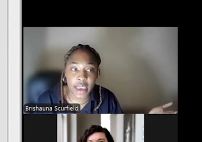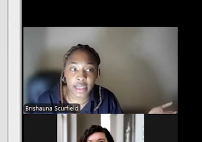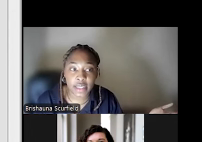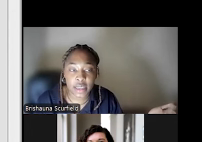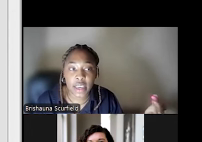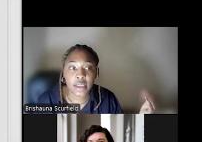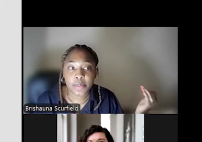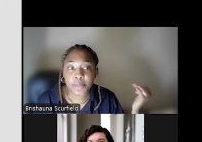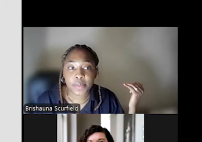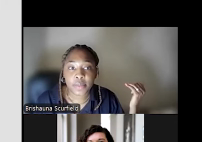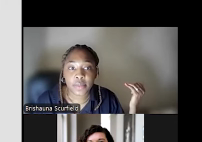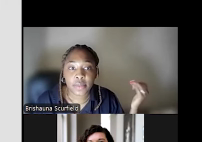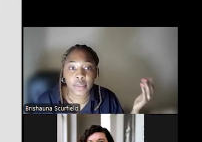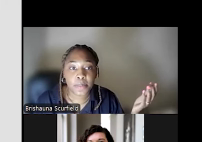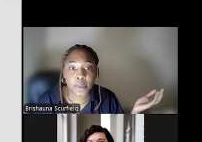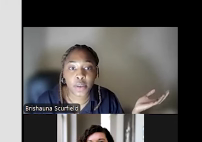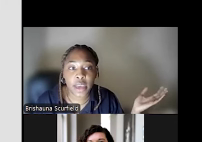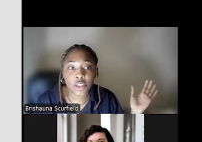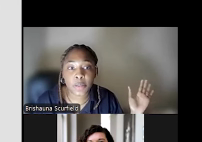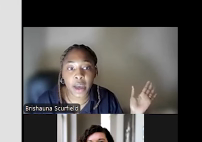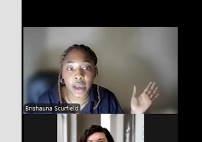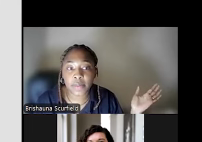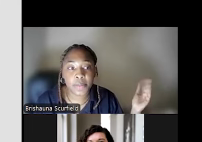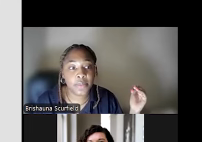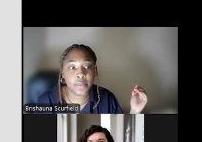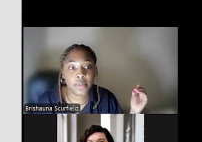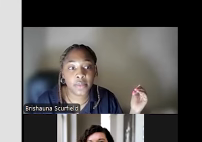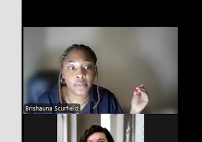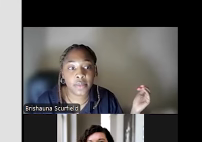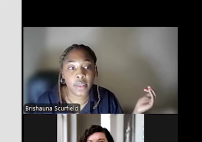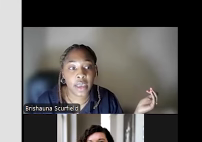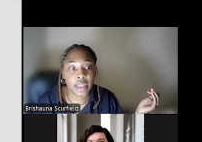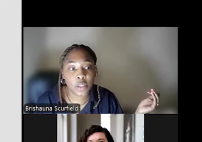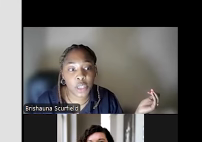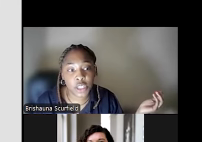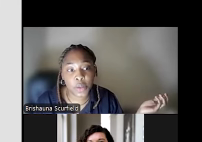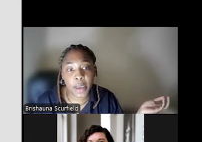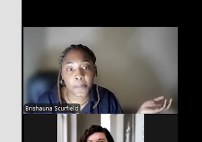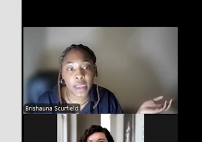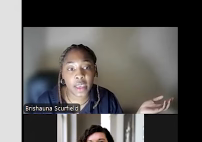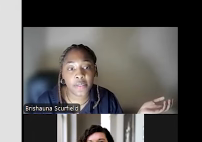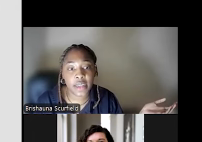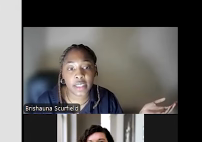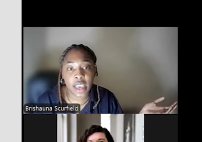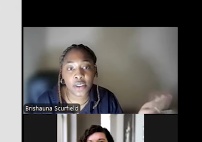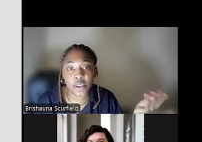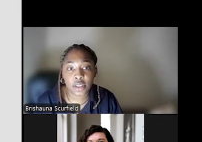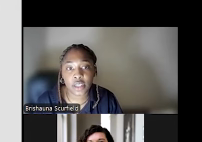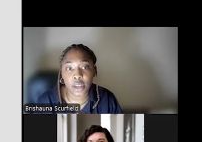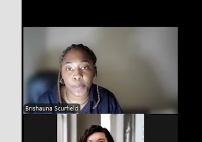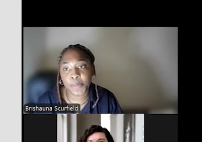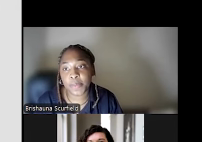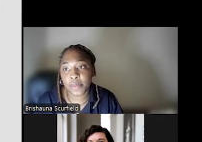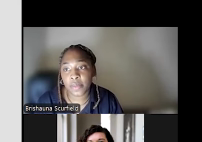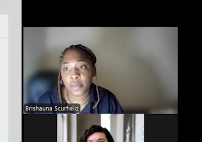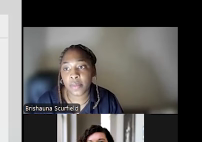as. Locate your spot and switch it to a PDF and save. And you're good to go.